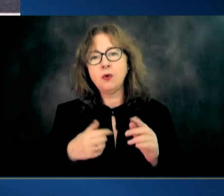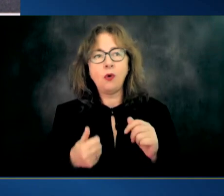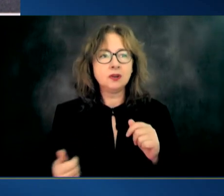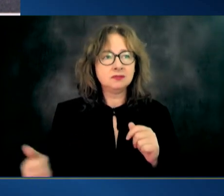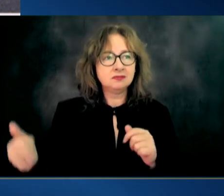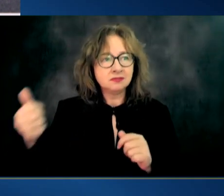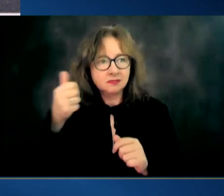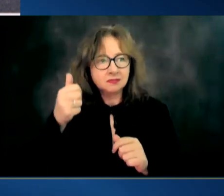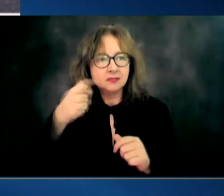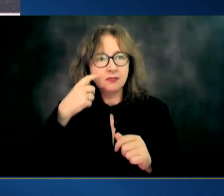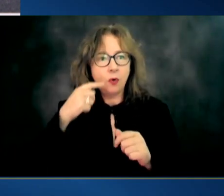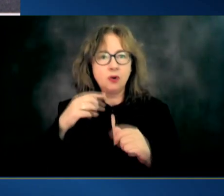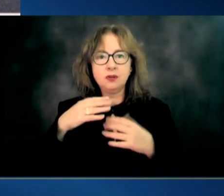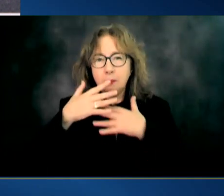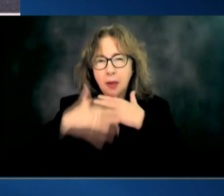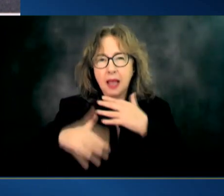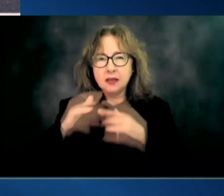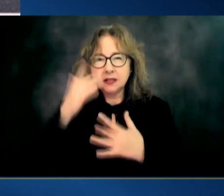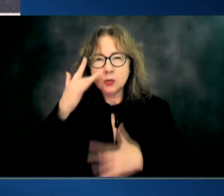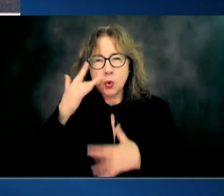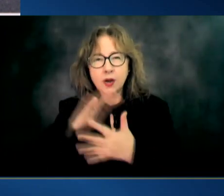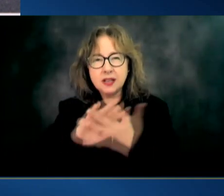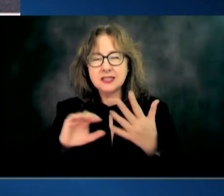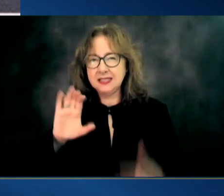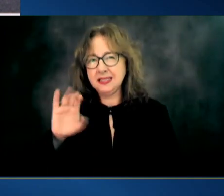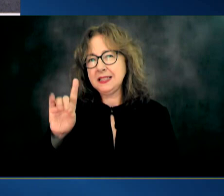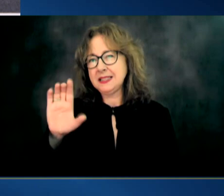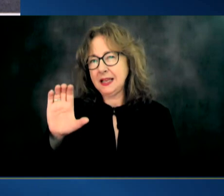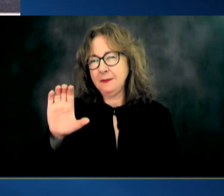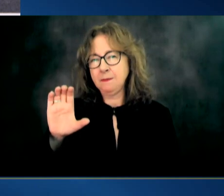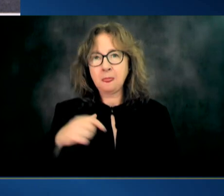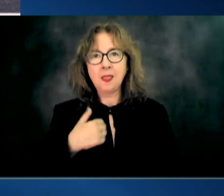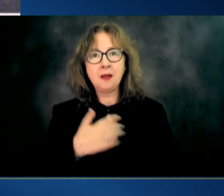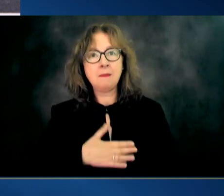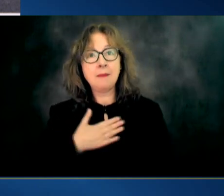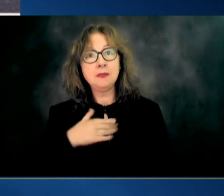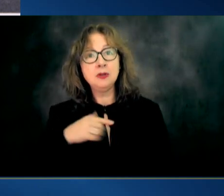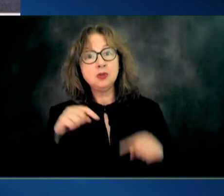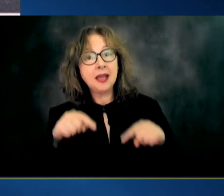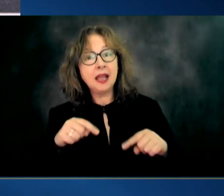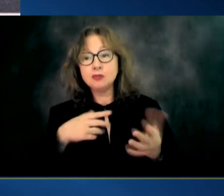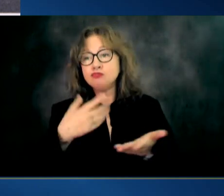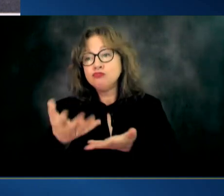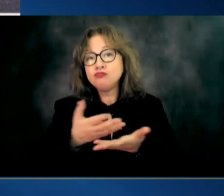CDC. And I am happy to be here to share with you about CDC Sickle Cell Data Collection